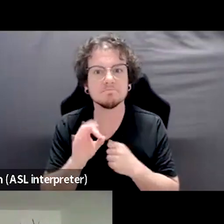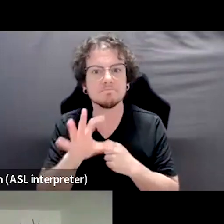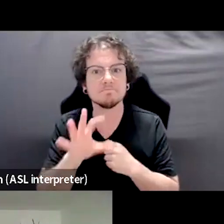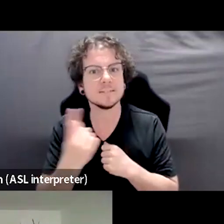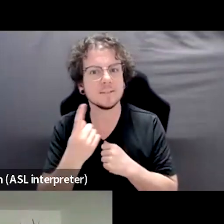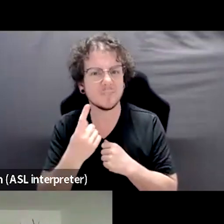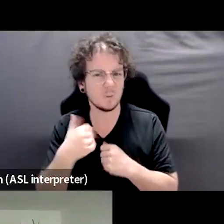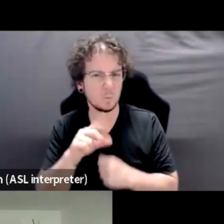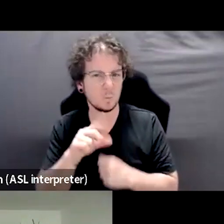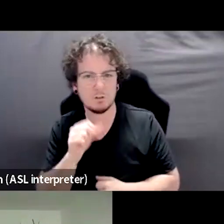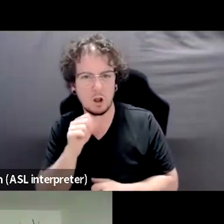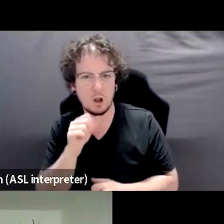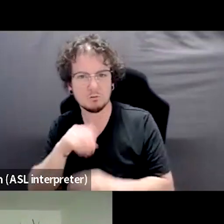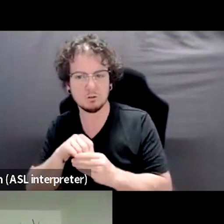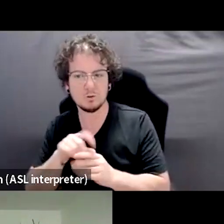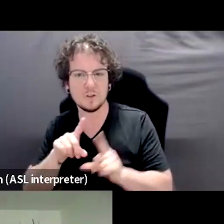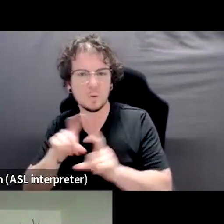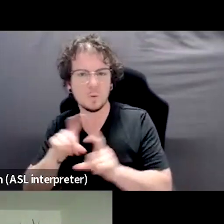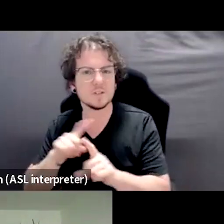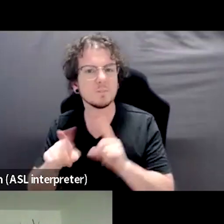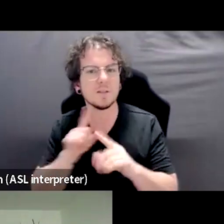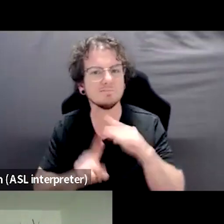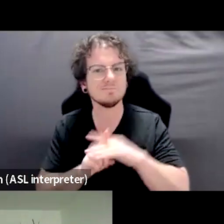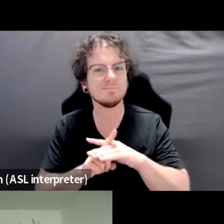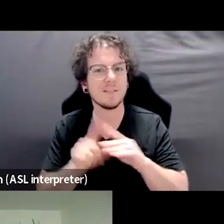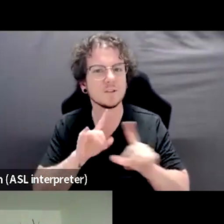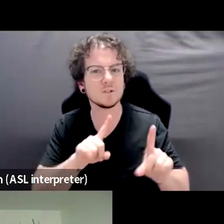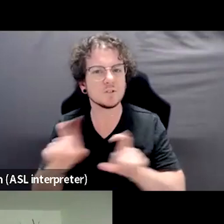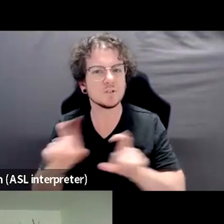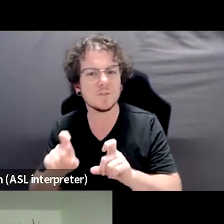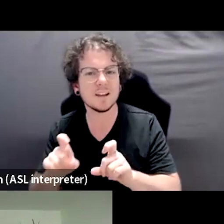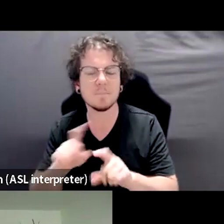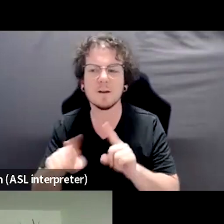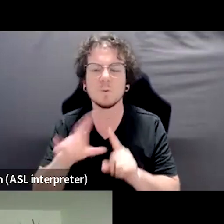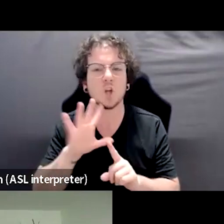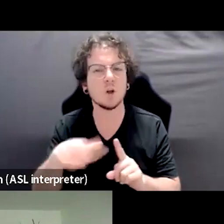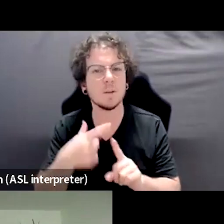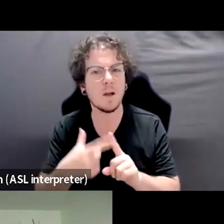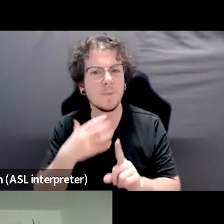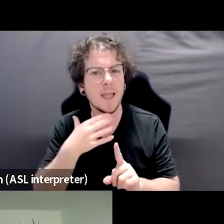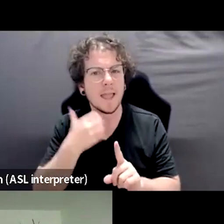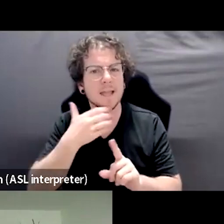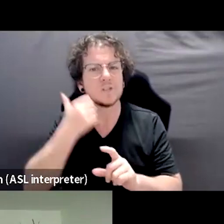supplied that came up in the survey was the notion of an ageing workforce in publishing.